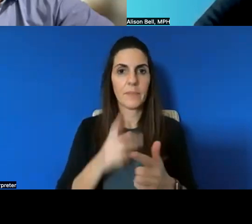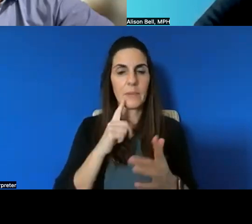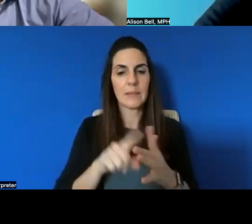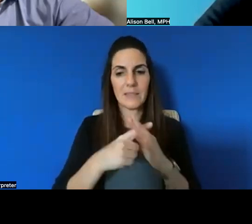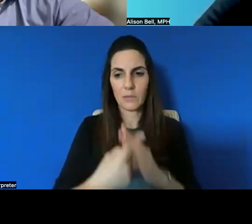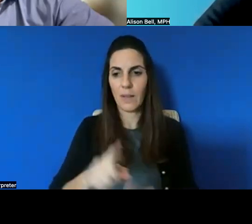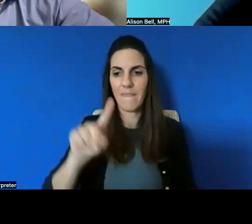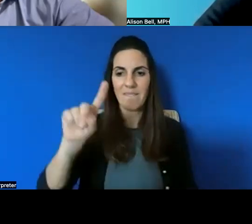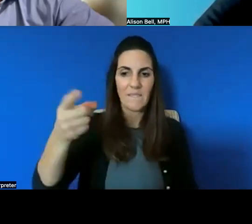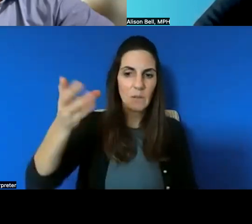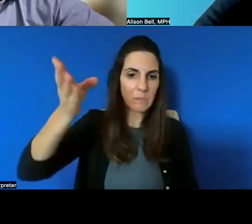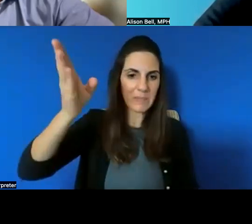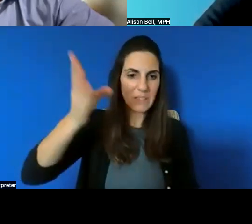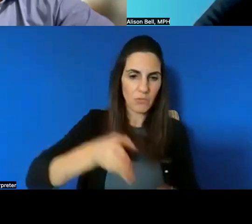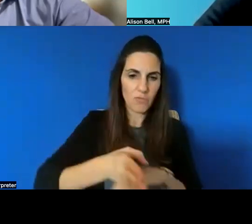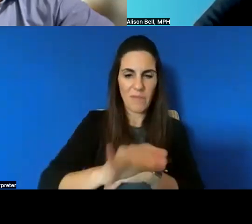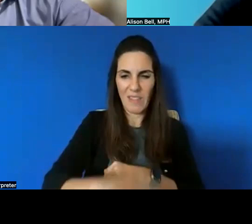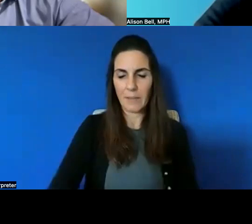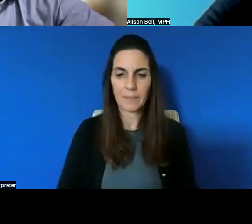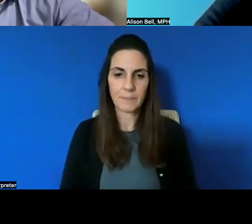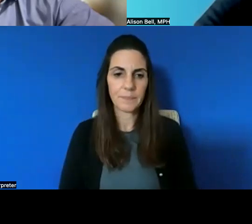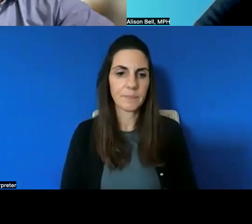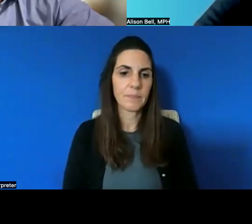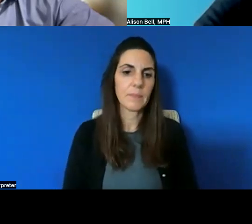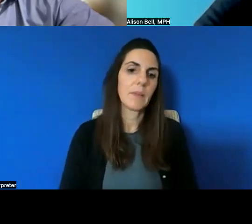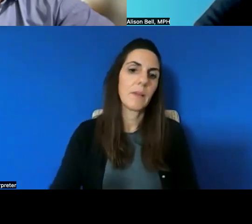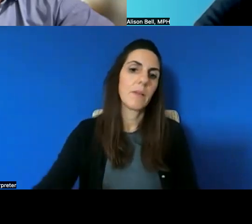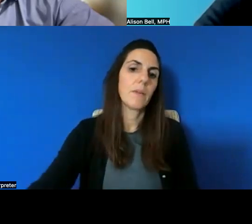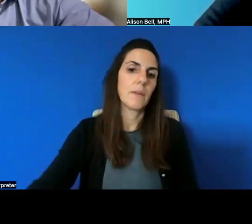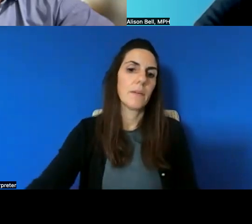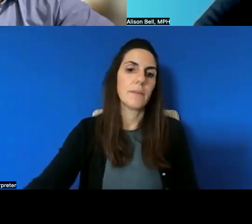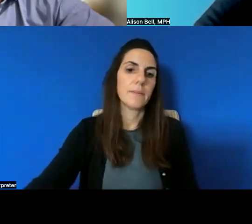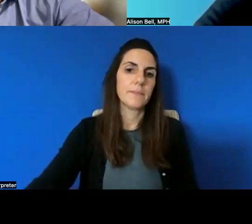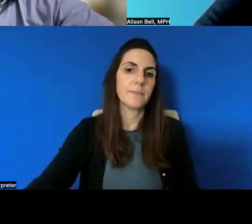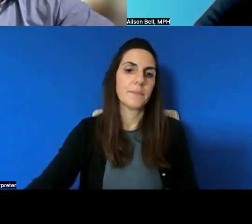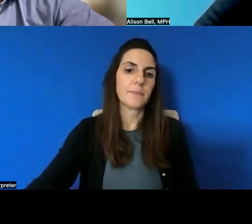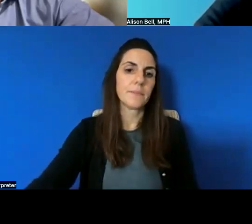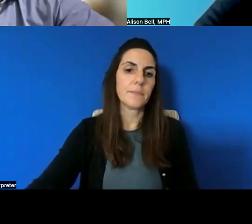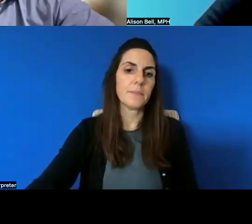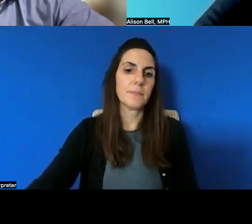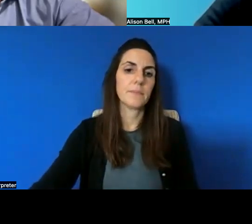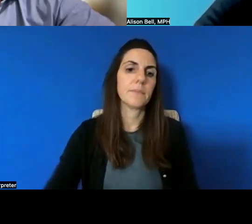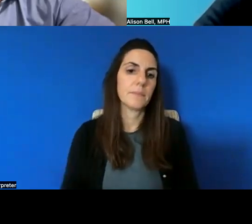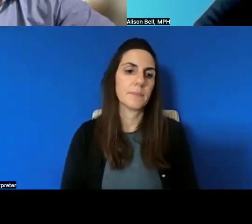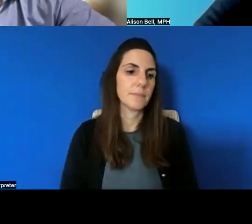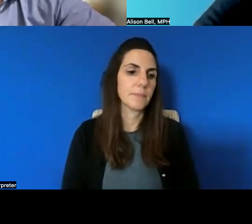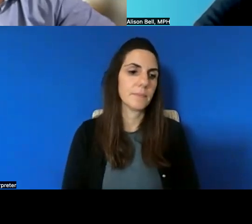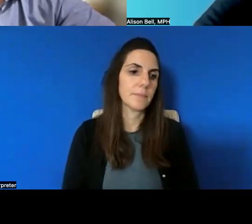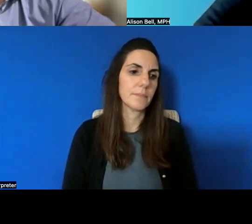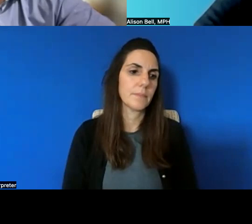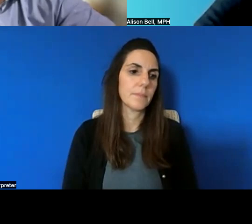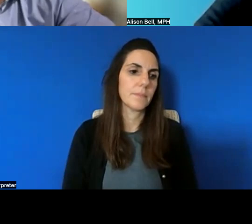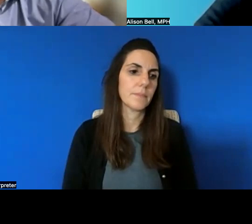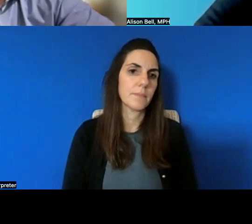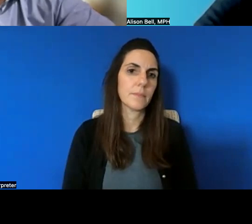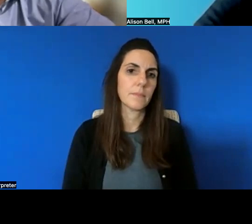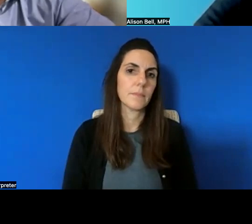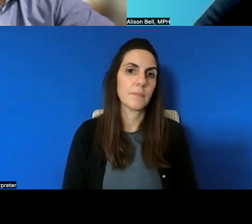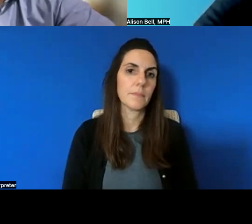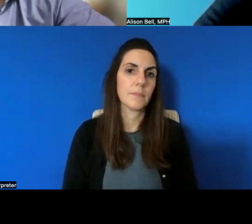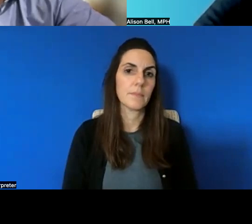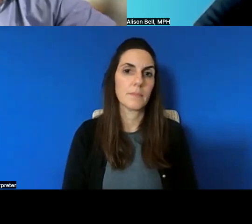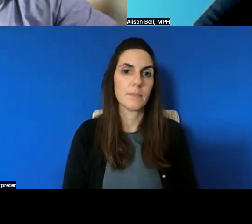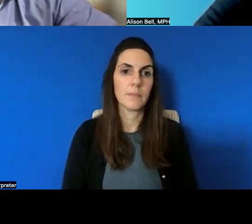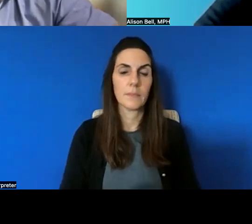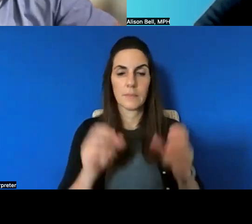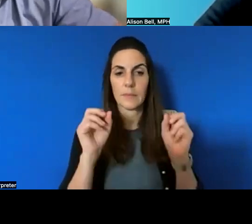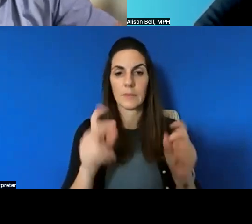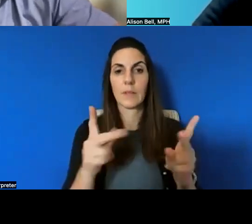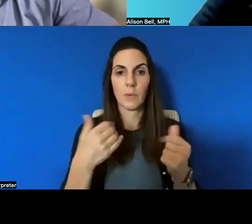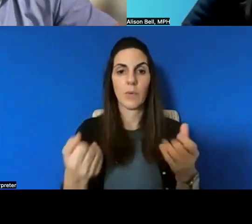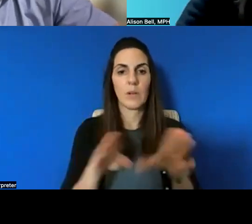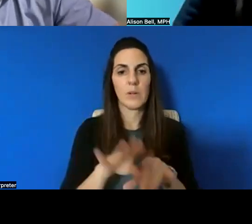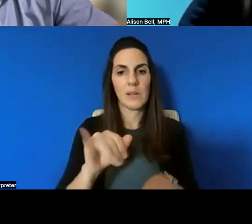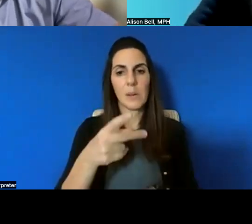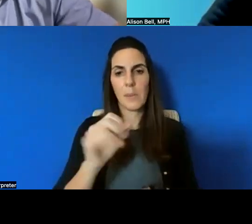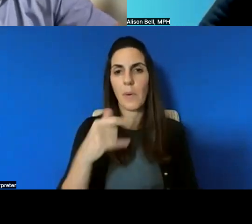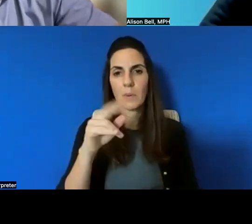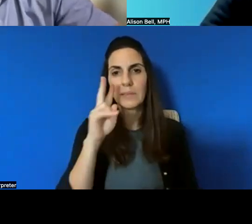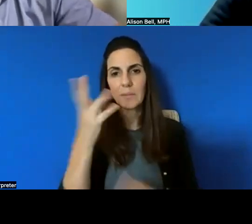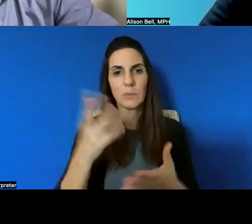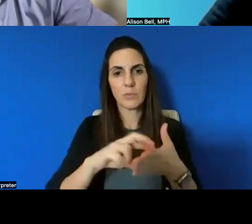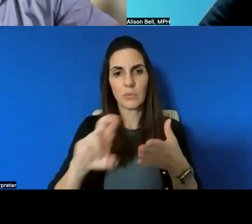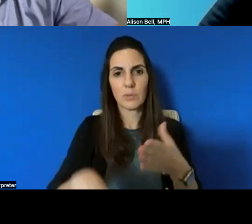afterwards all right team we want to close that poll down kind of get a result here of